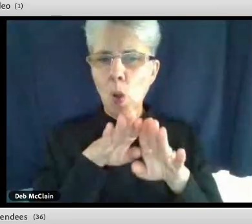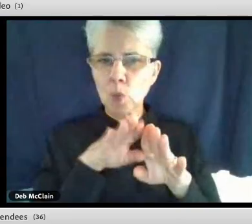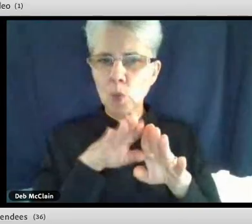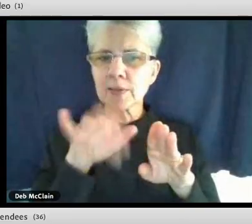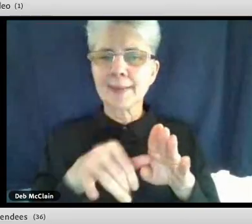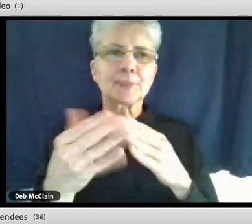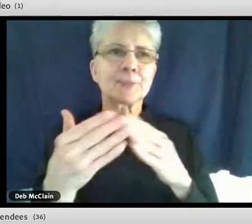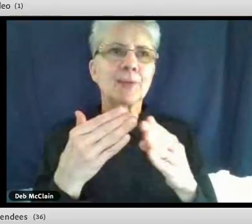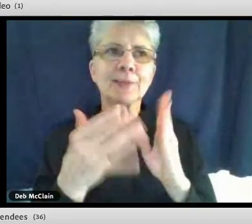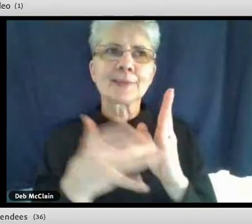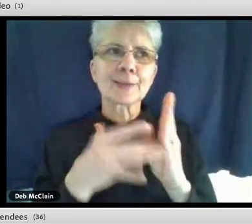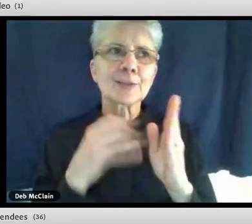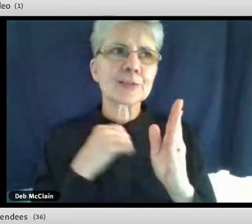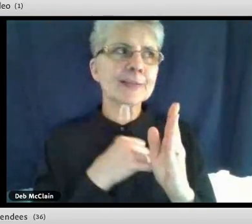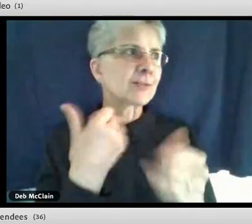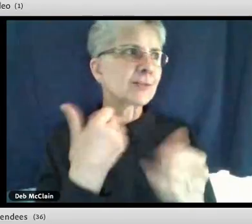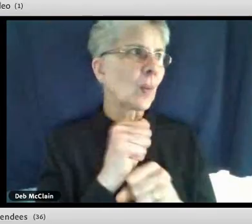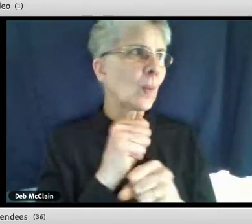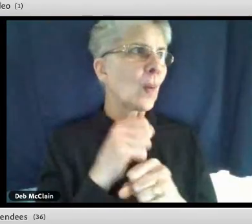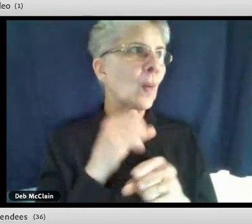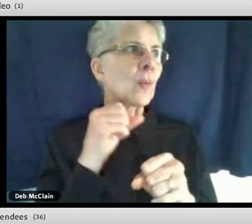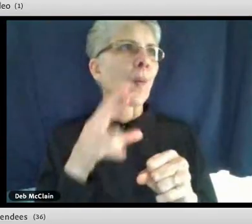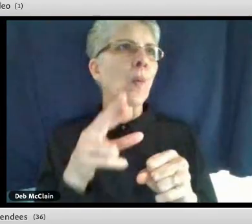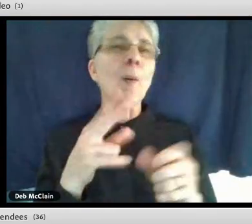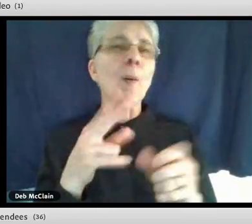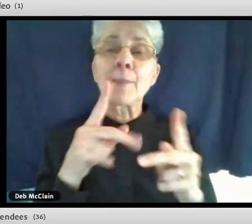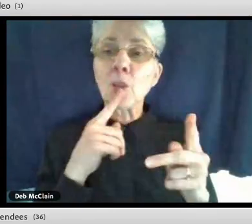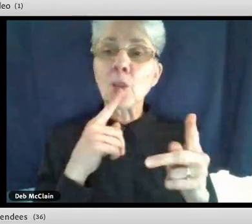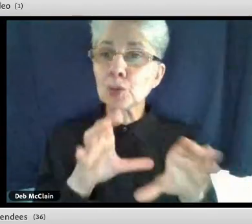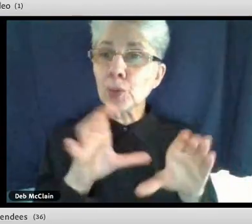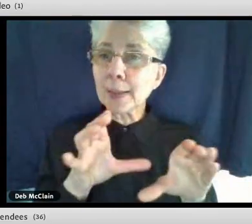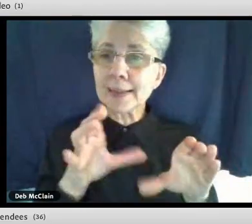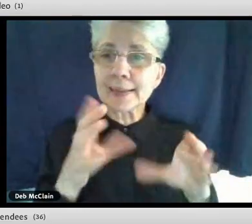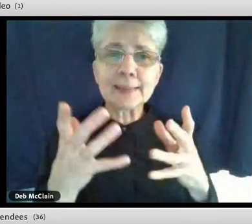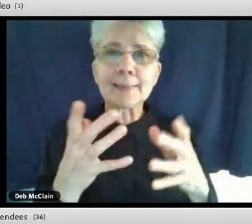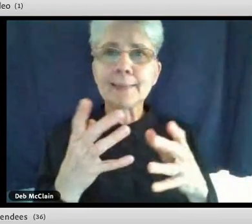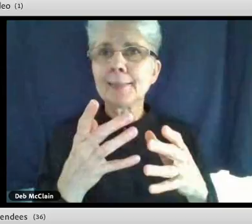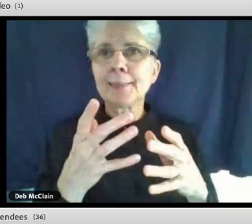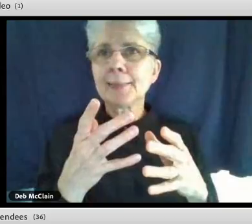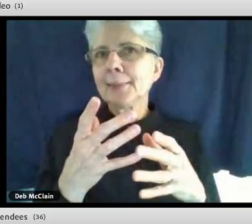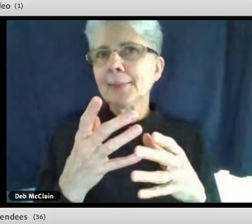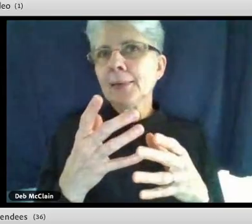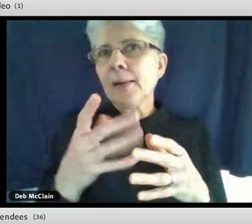and every library that's closed, whether it's the technical staff still working, whether or not people are doing,